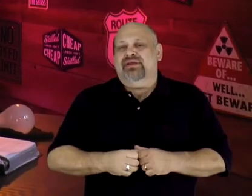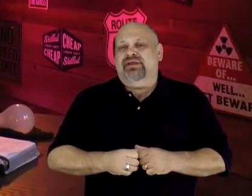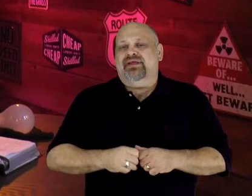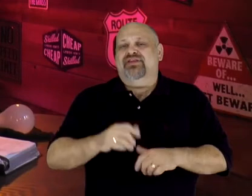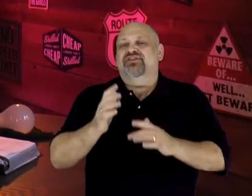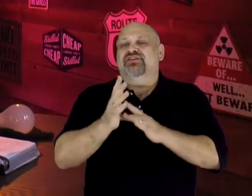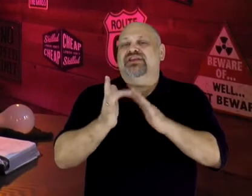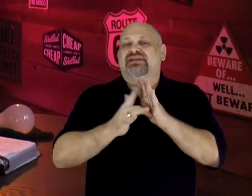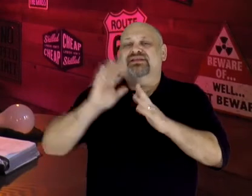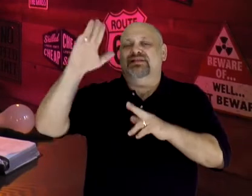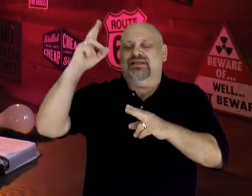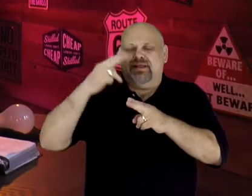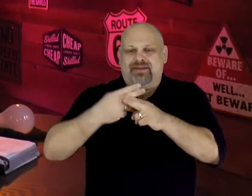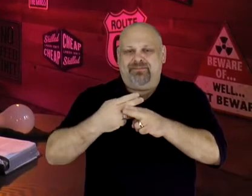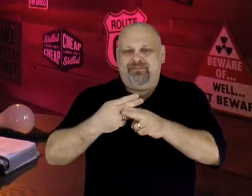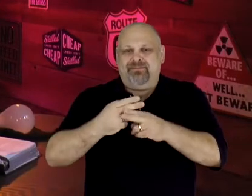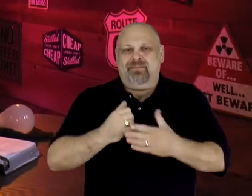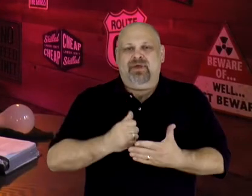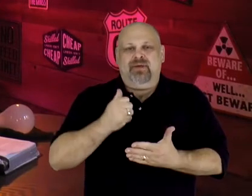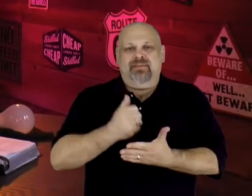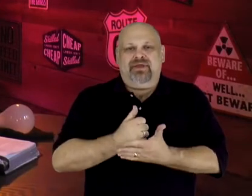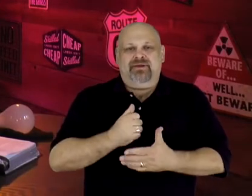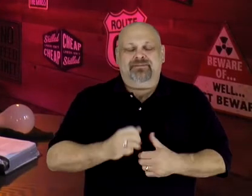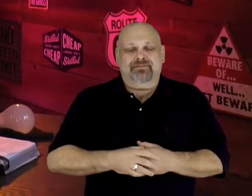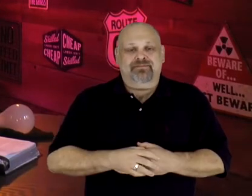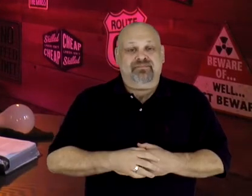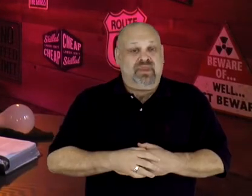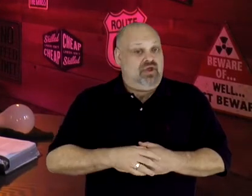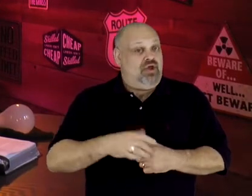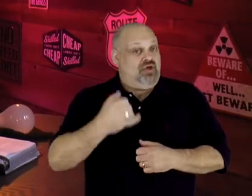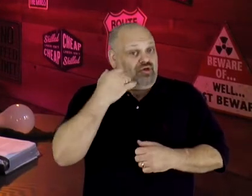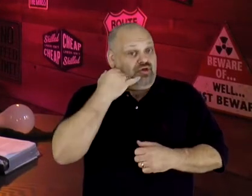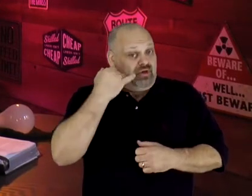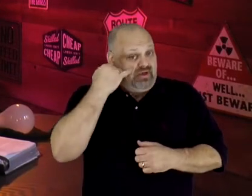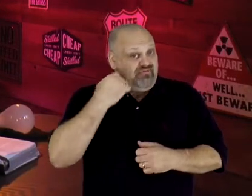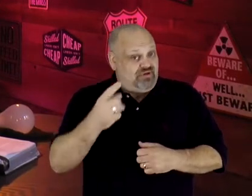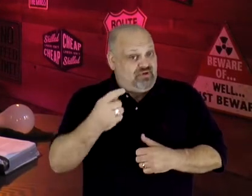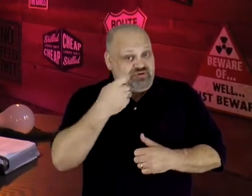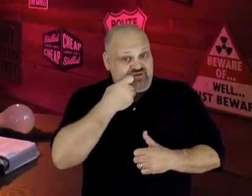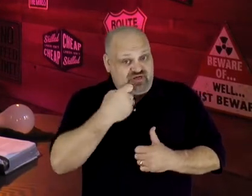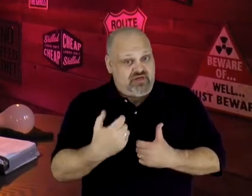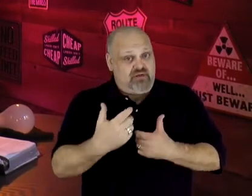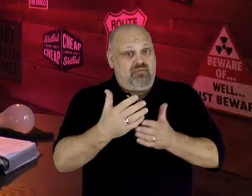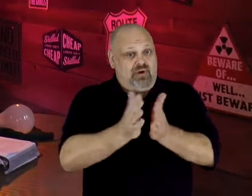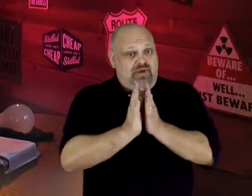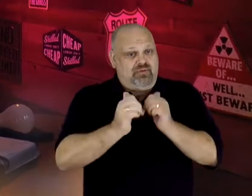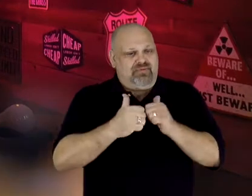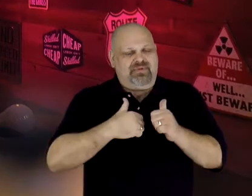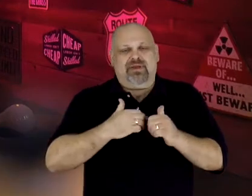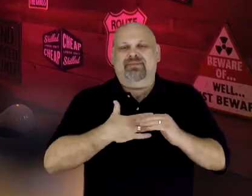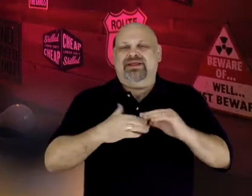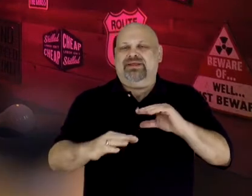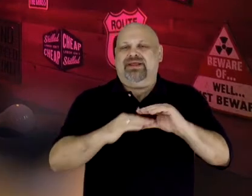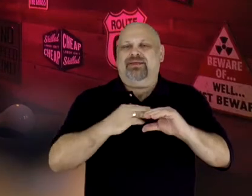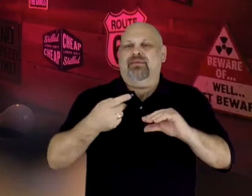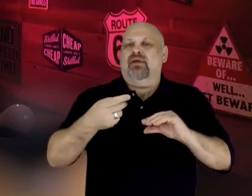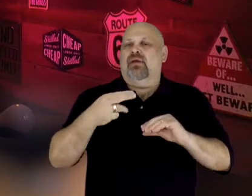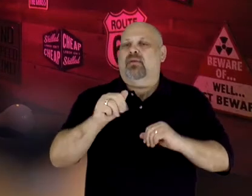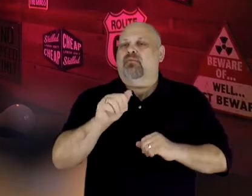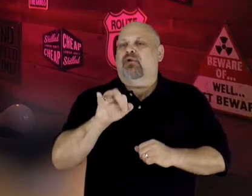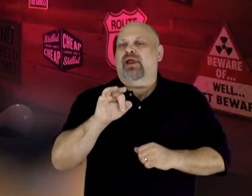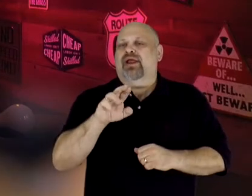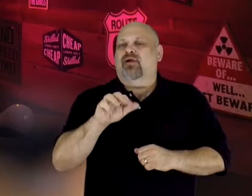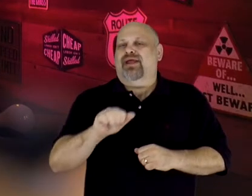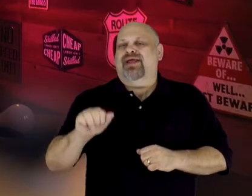In Jesus Name. Amen. If you just prayed with me, please send an e-mail to: prayer@rlclodi.com.